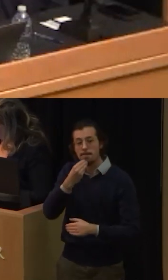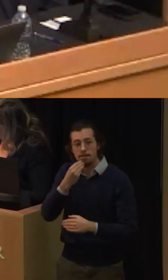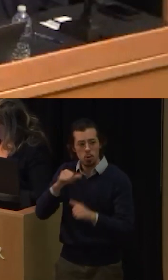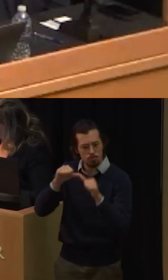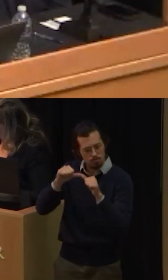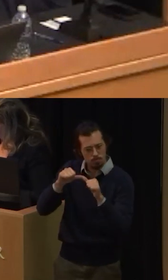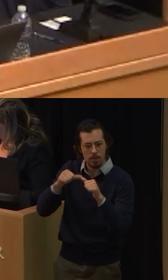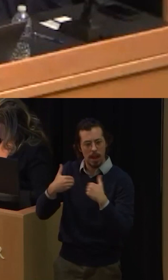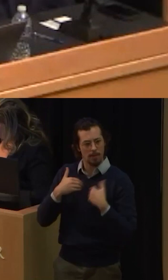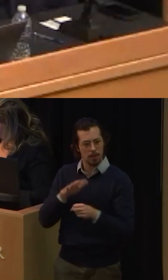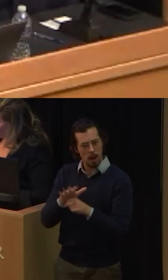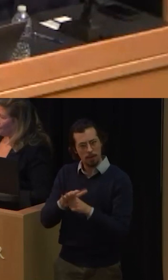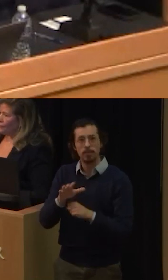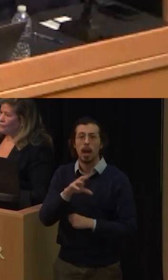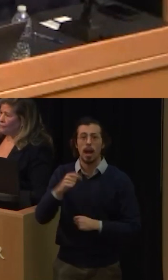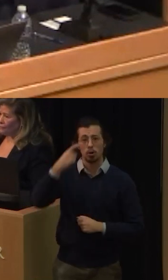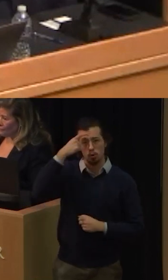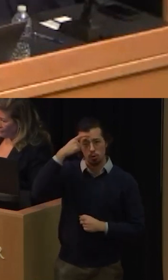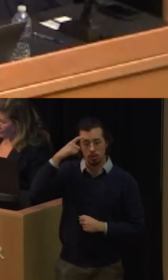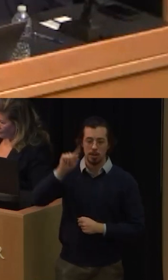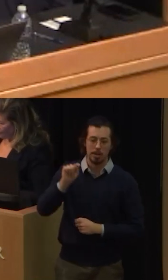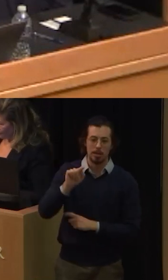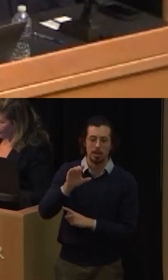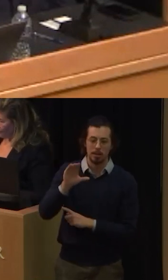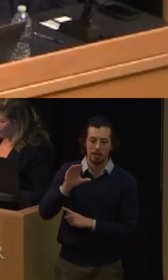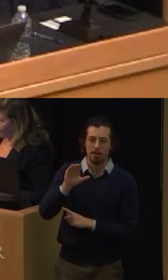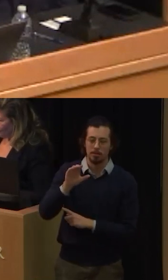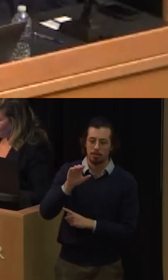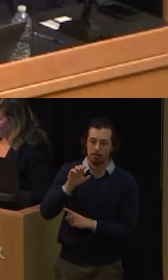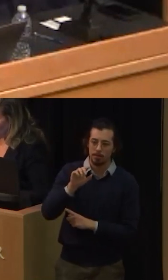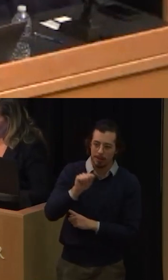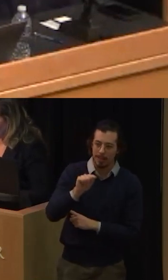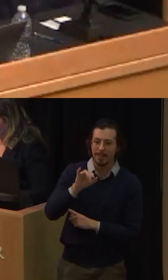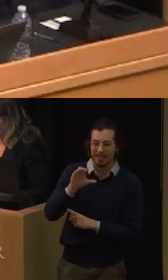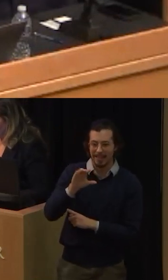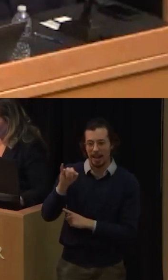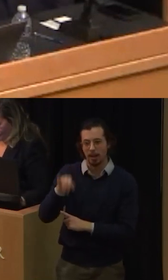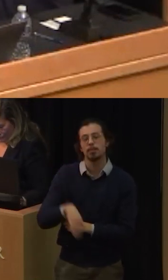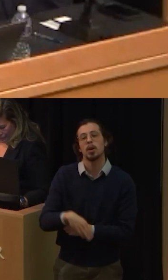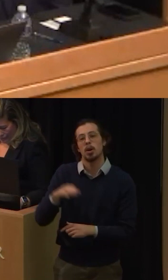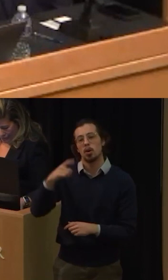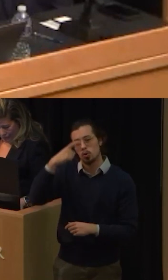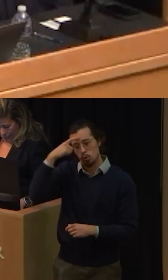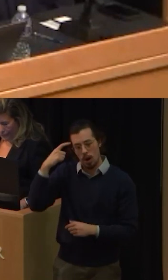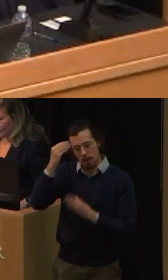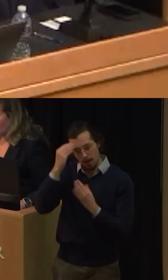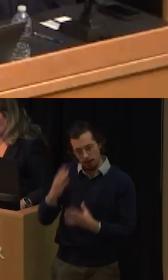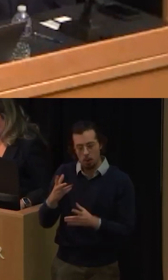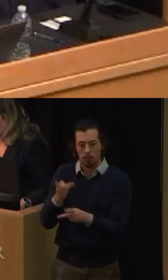and we've really got to focus on trauma informed care, but then you're talking to Dana,